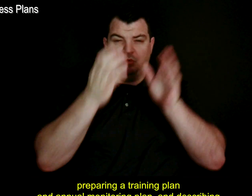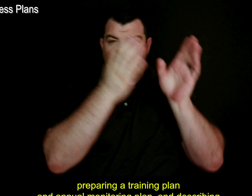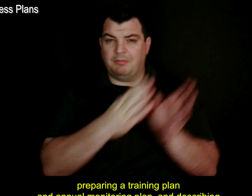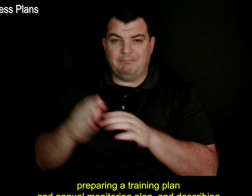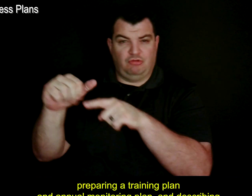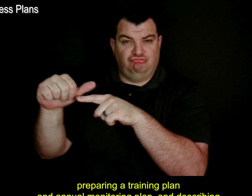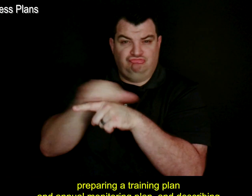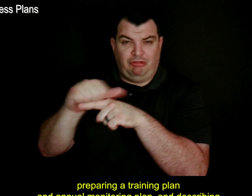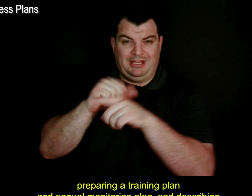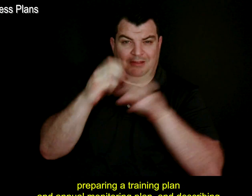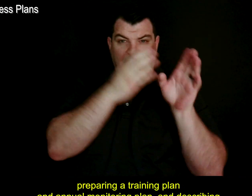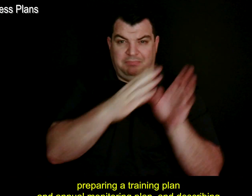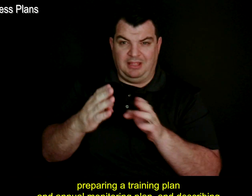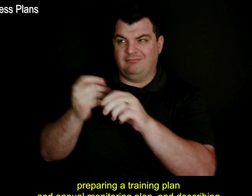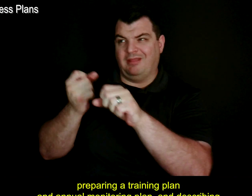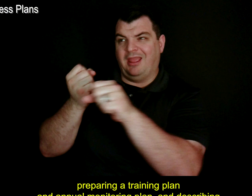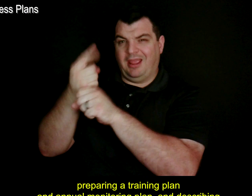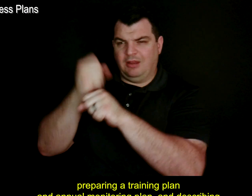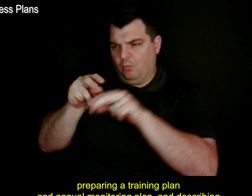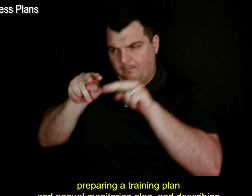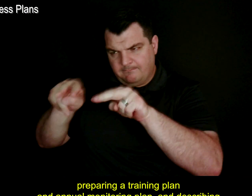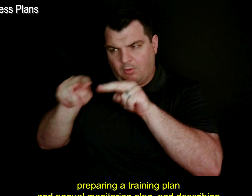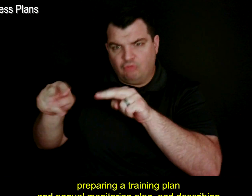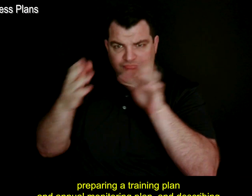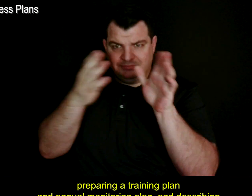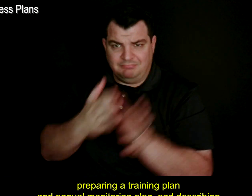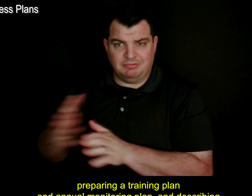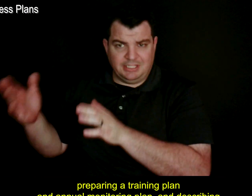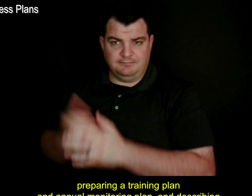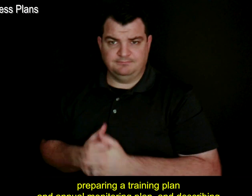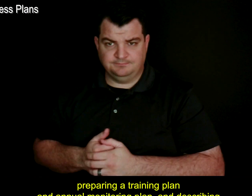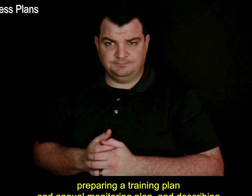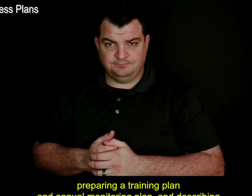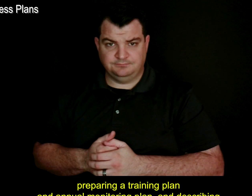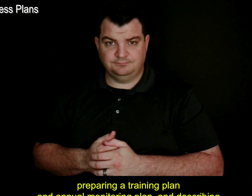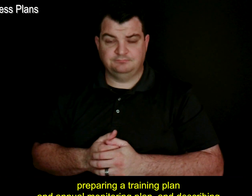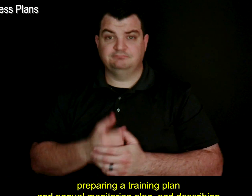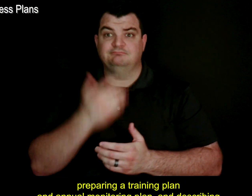preparing a training plan and annual monitoring plan, and describing